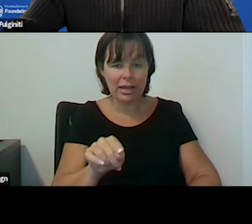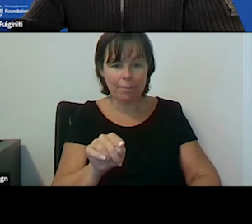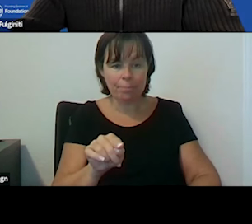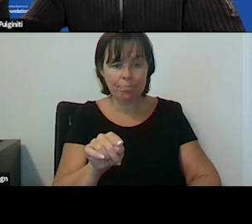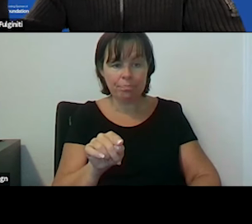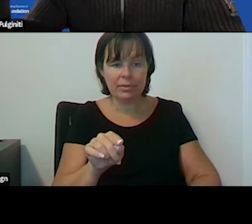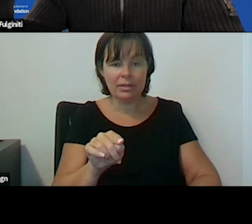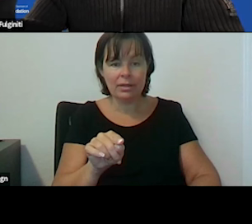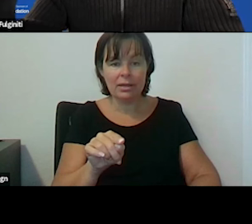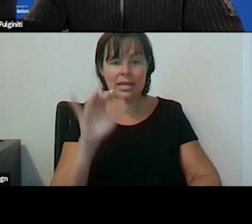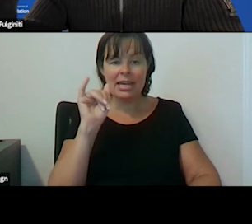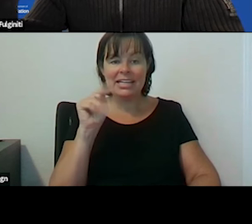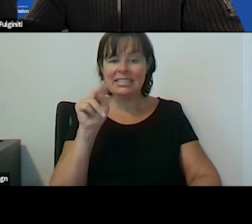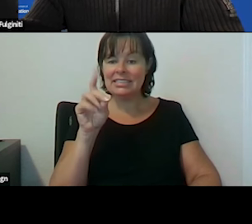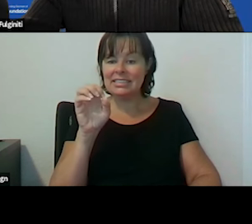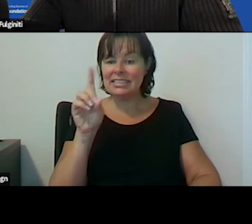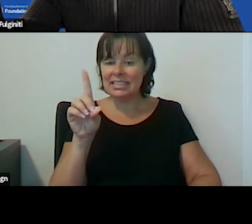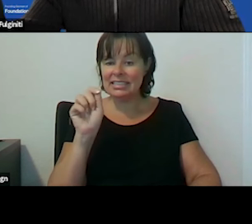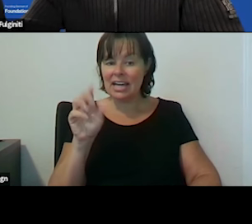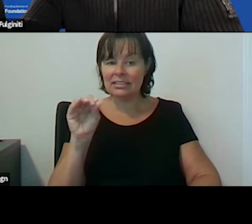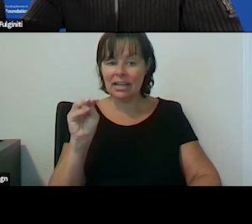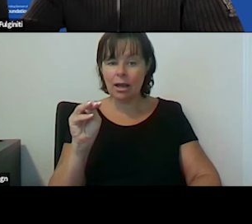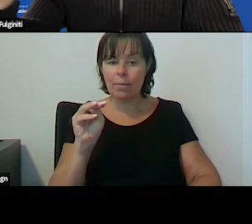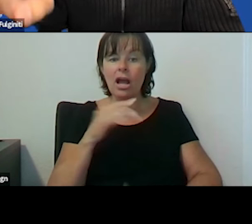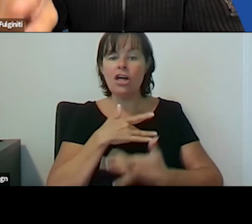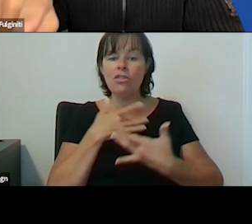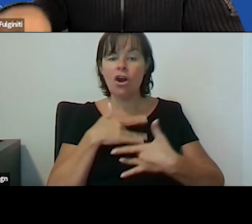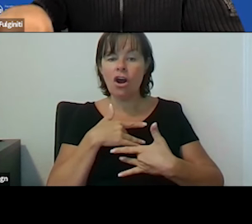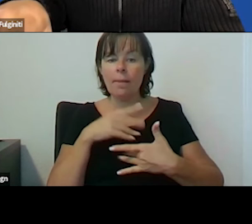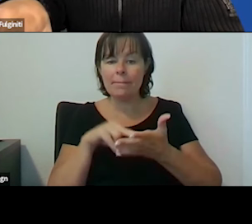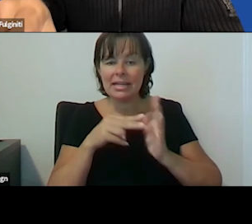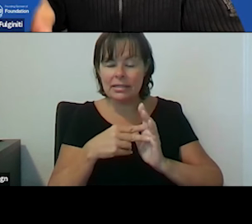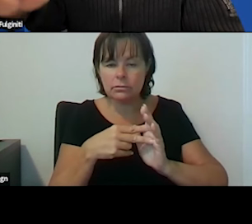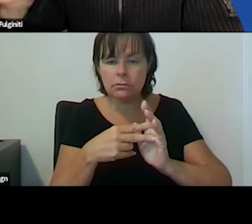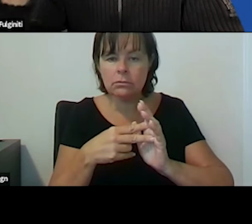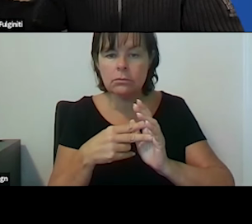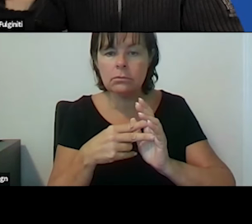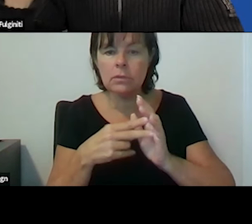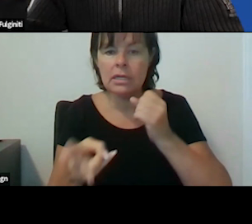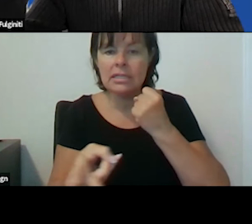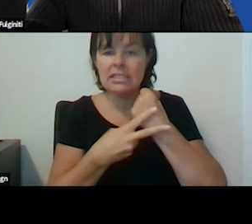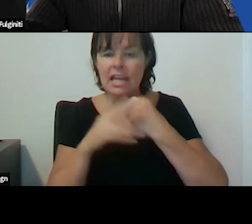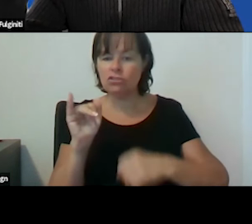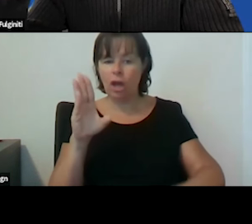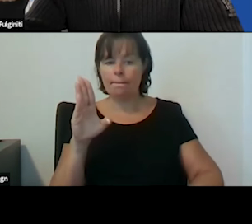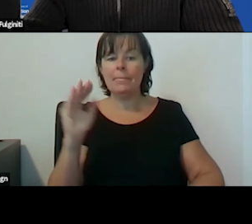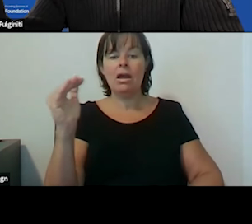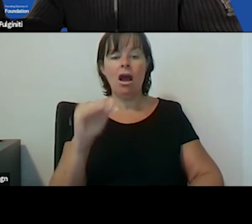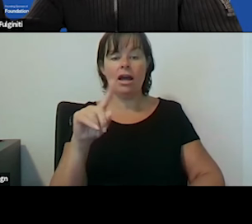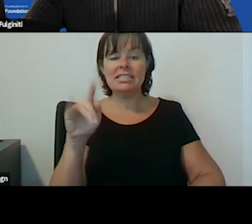the heart icon means save job on the Zillow website the heart icon means save home